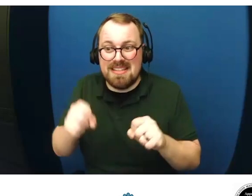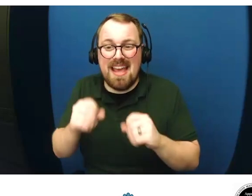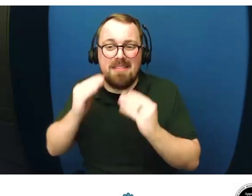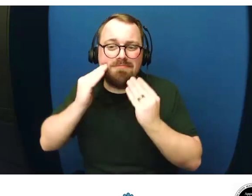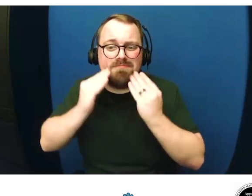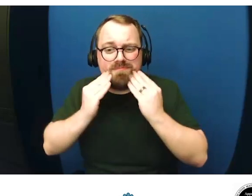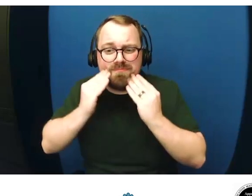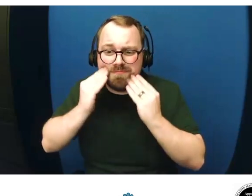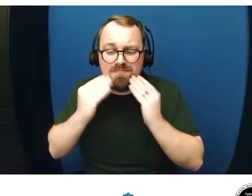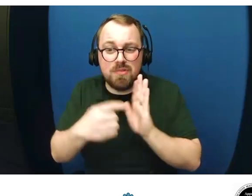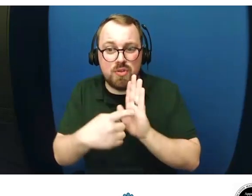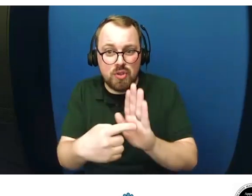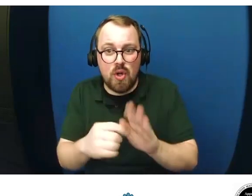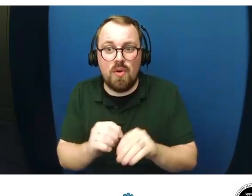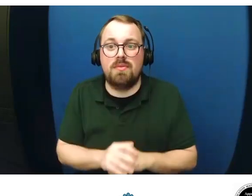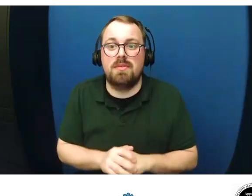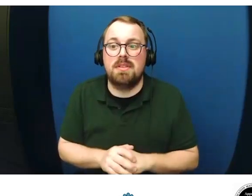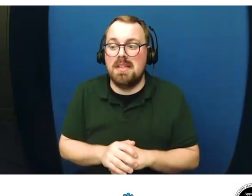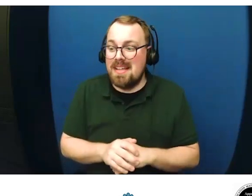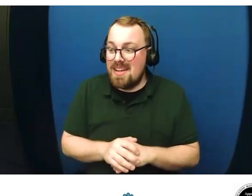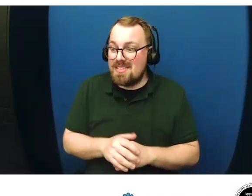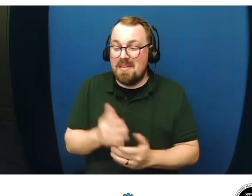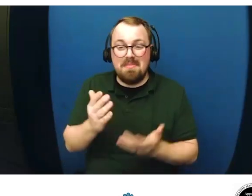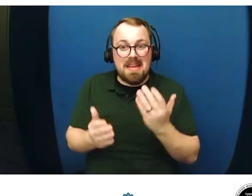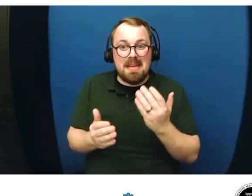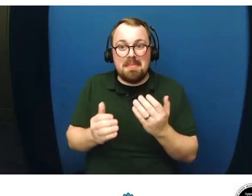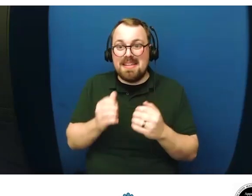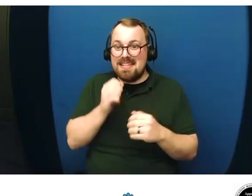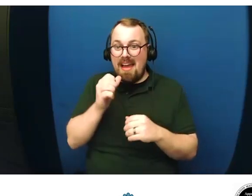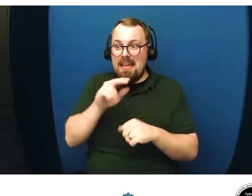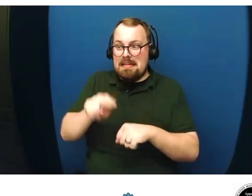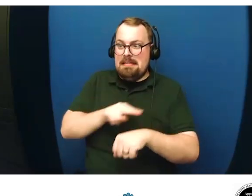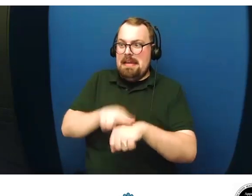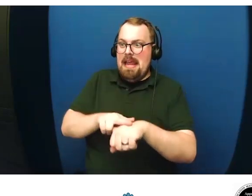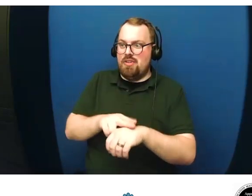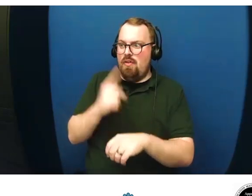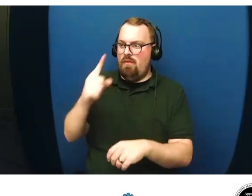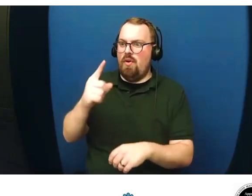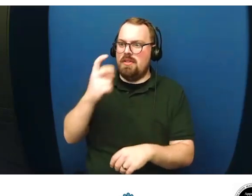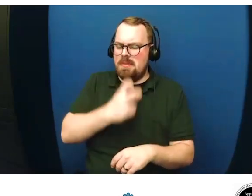A lot of times, it's not going to naturally occur to the Speech Pathologist that they